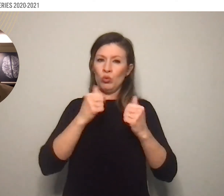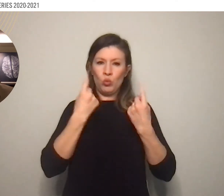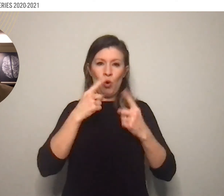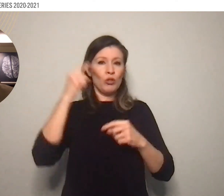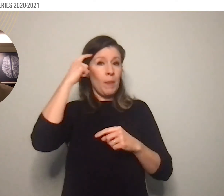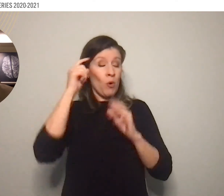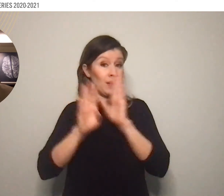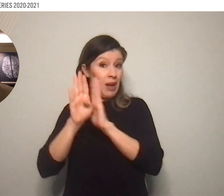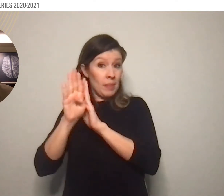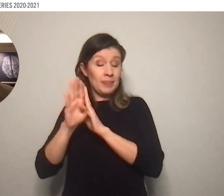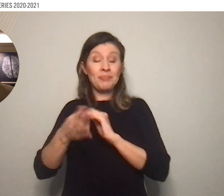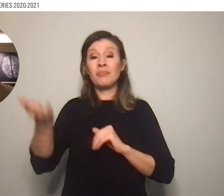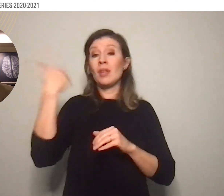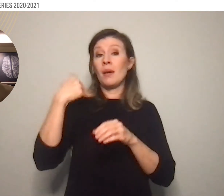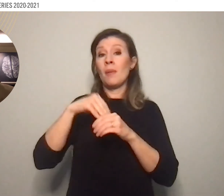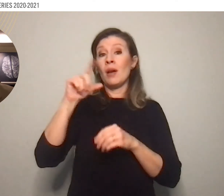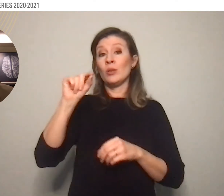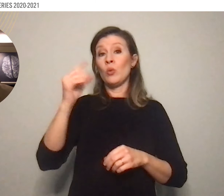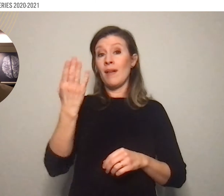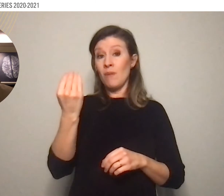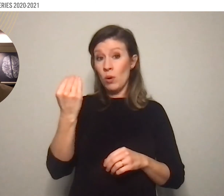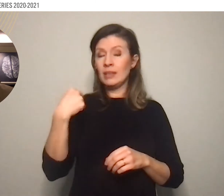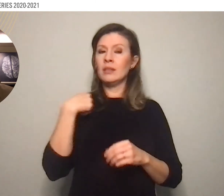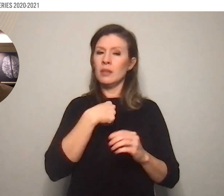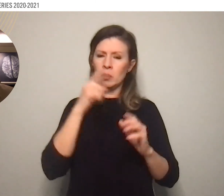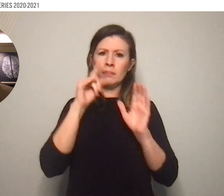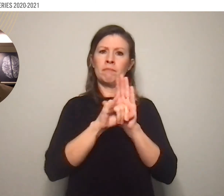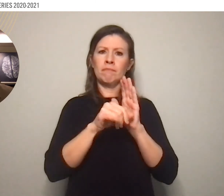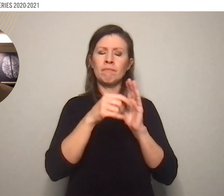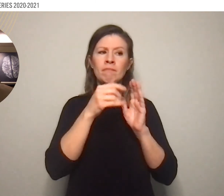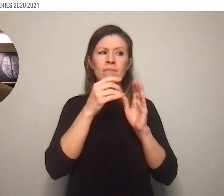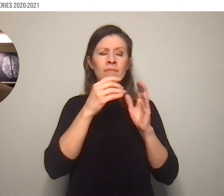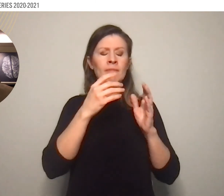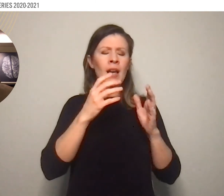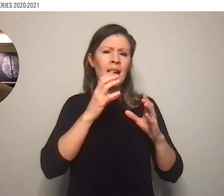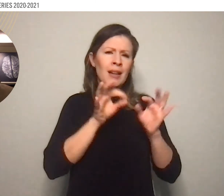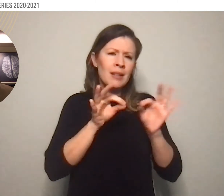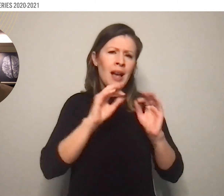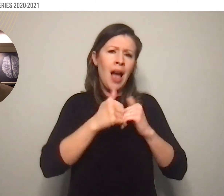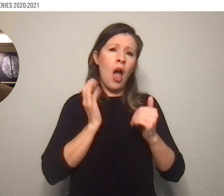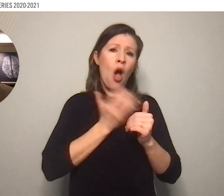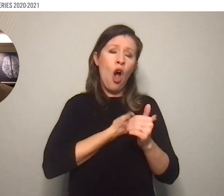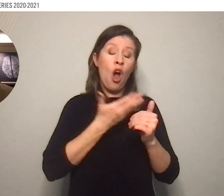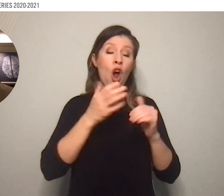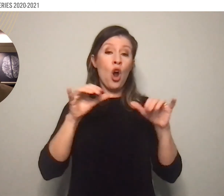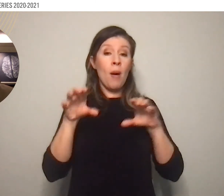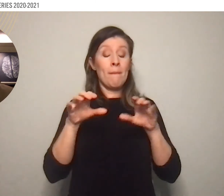Now back in in 2014, we highlighted and characterized how our measurements can act like a